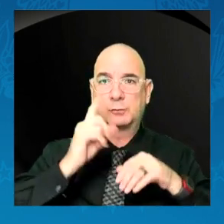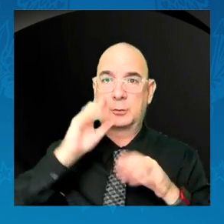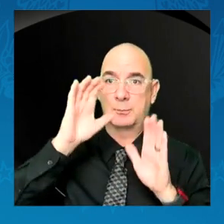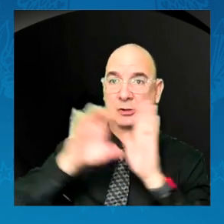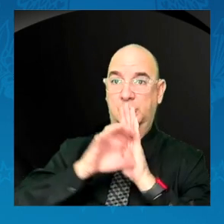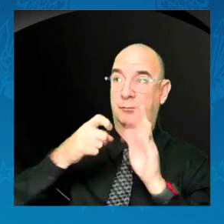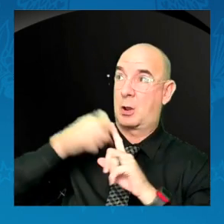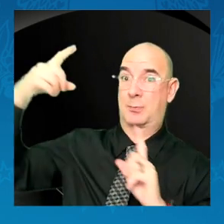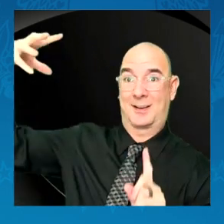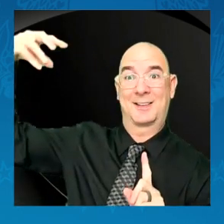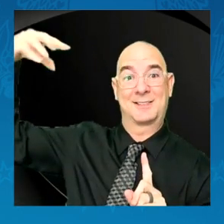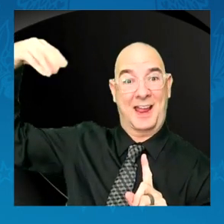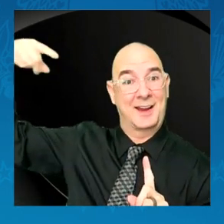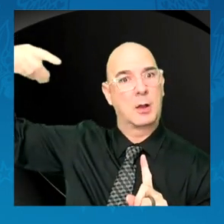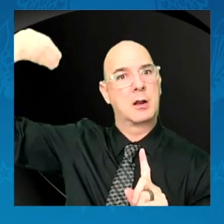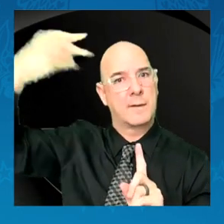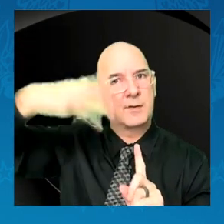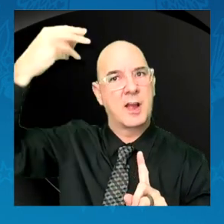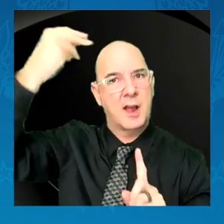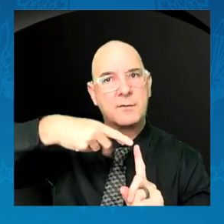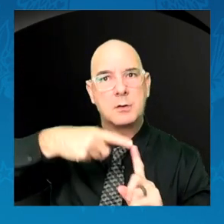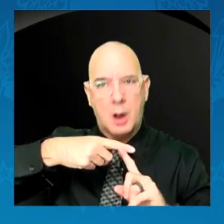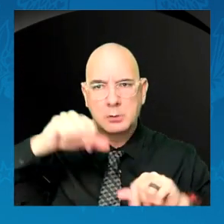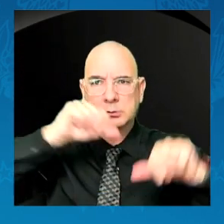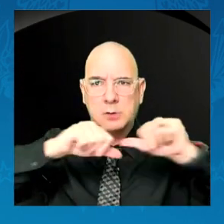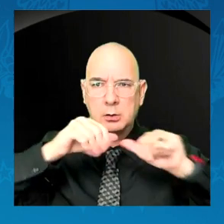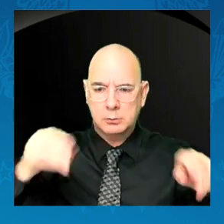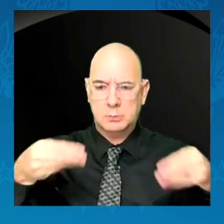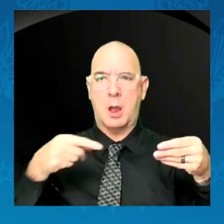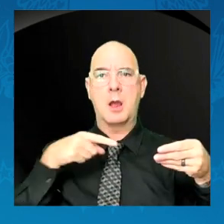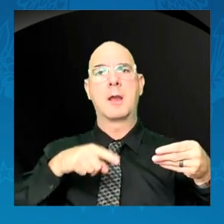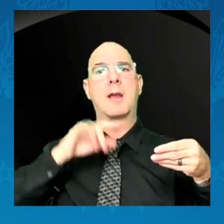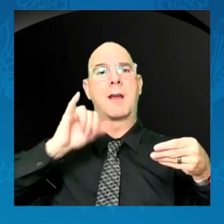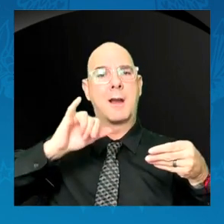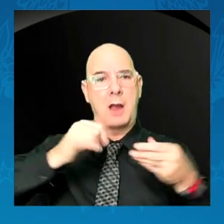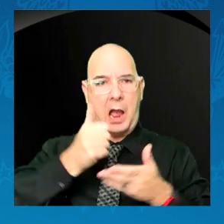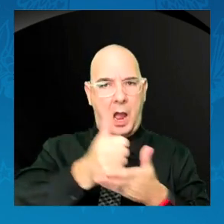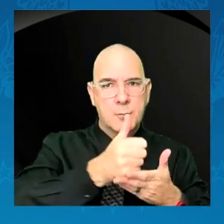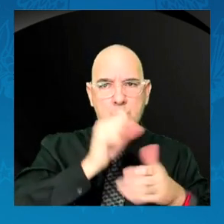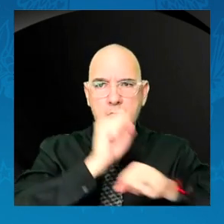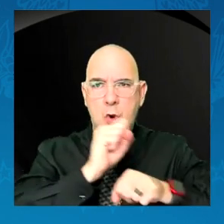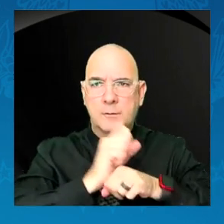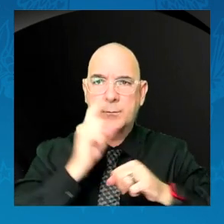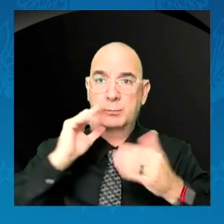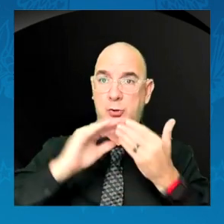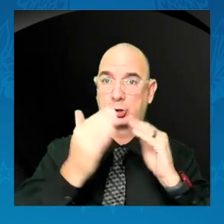and help her home communities. Additionally, Nikki working far from her.